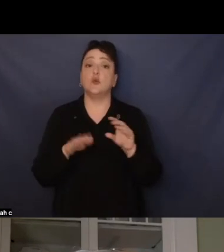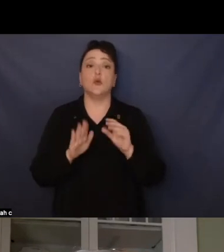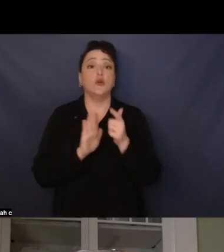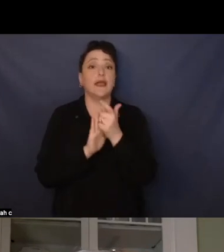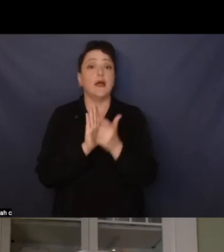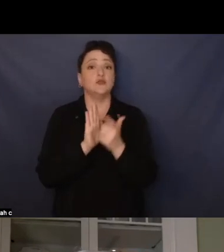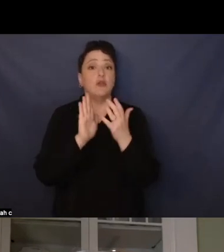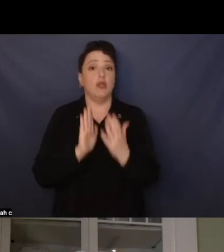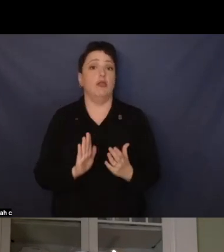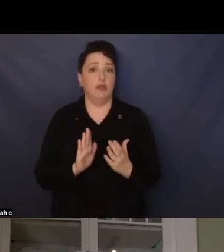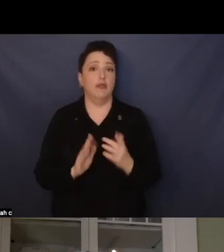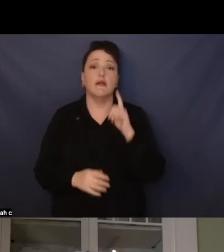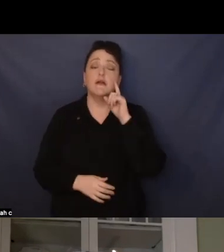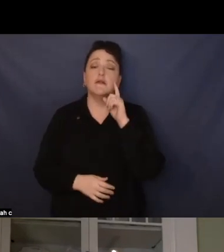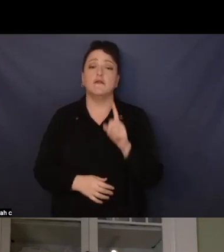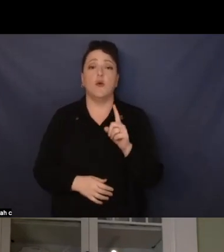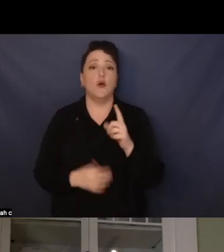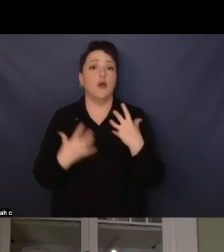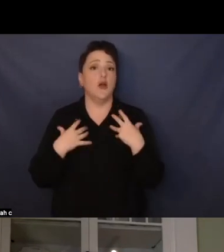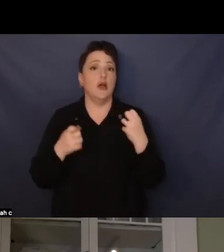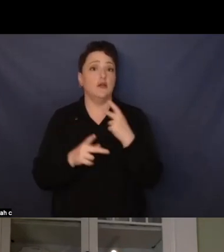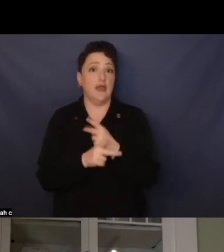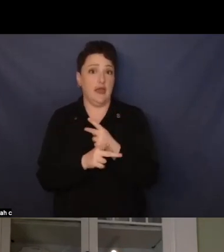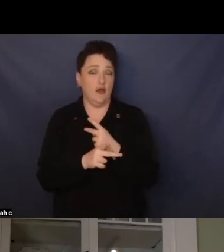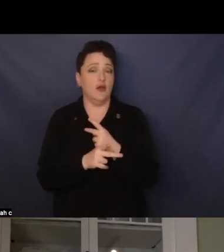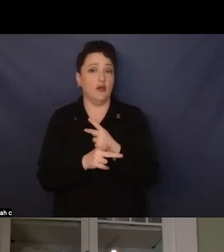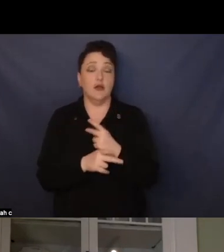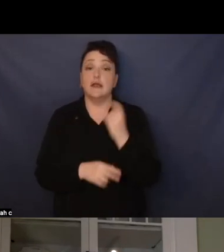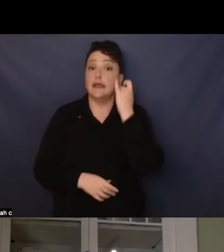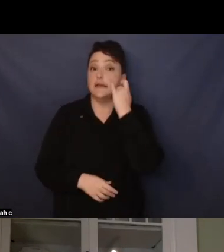you can use the State Bar of California Advance Search function.